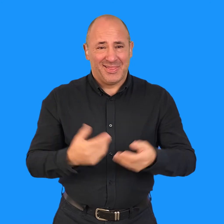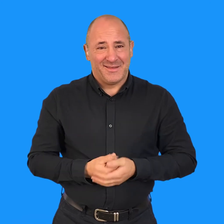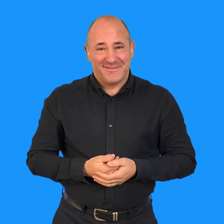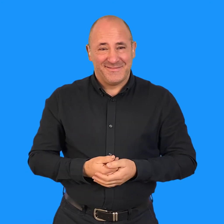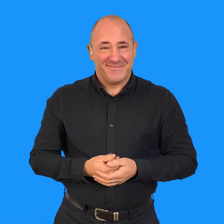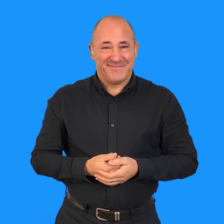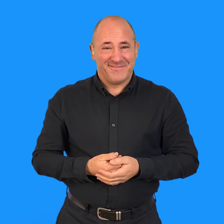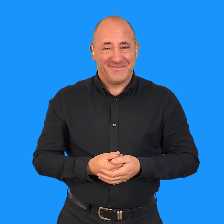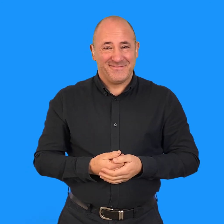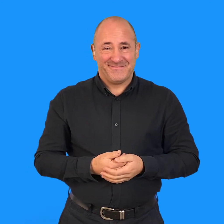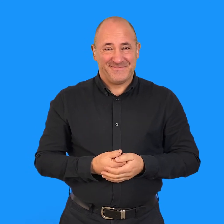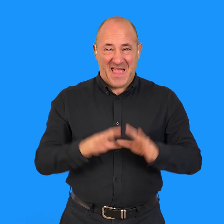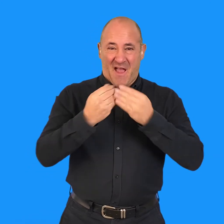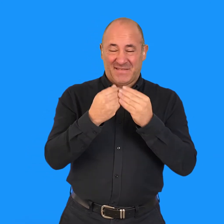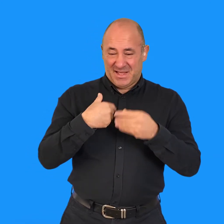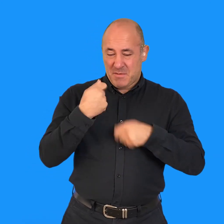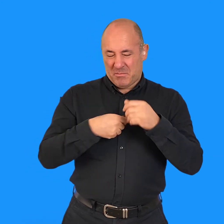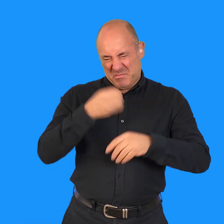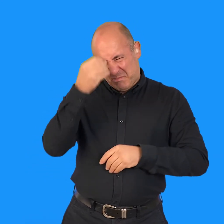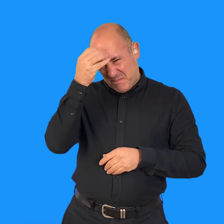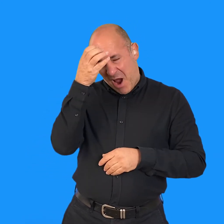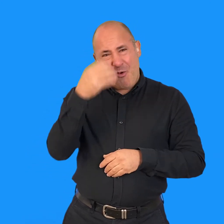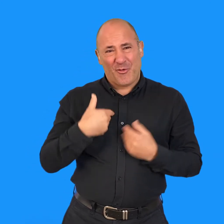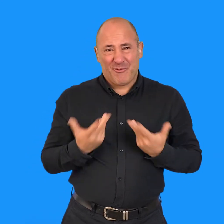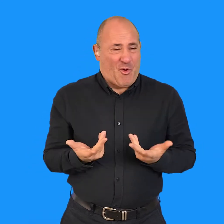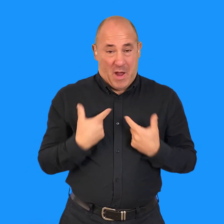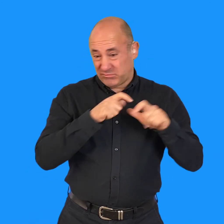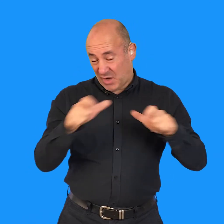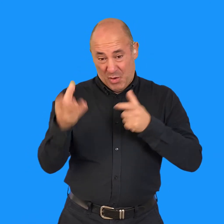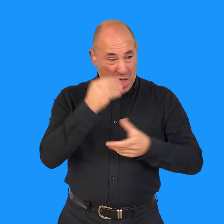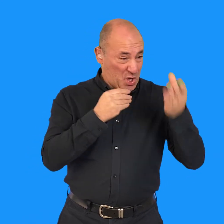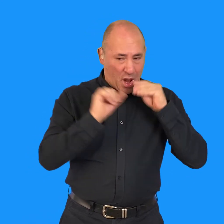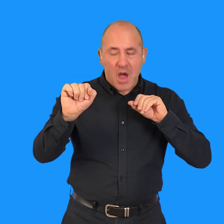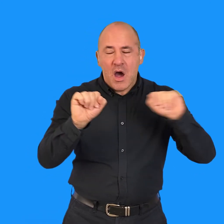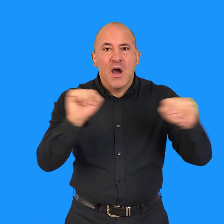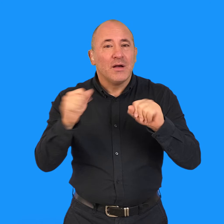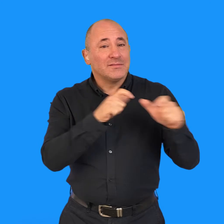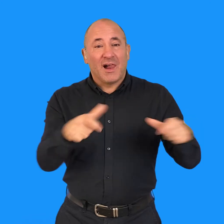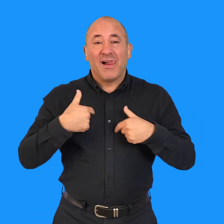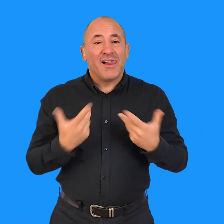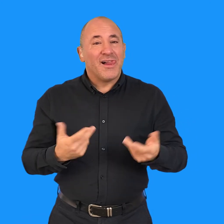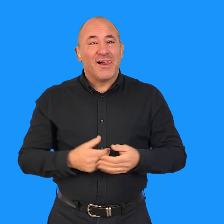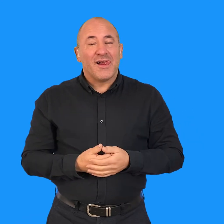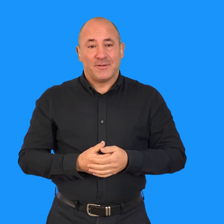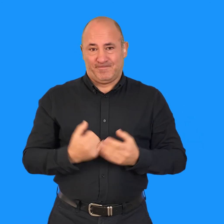Do you know what I mean? Like, it doesn't mean that we become these big like experts in everything.